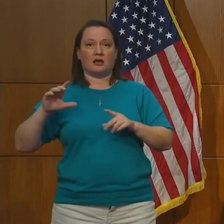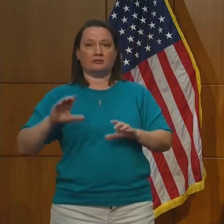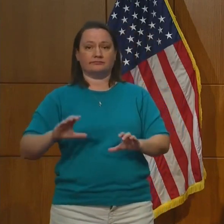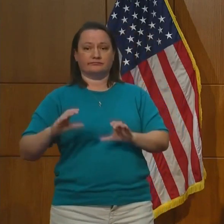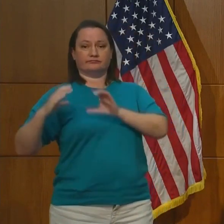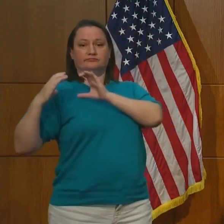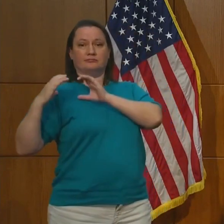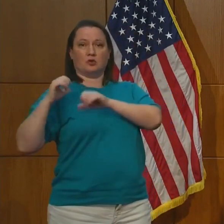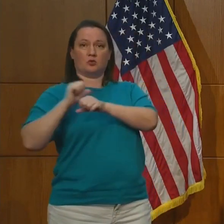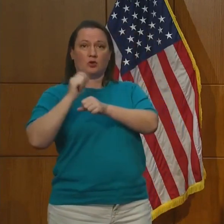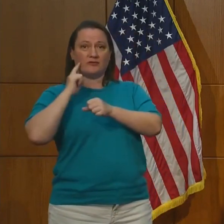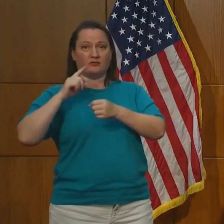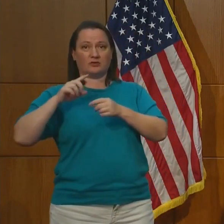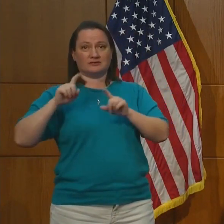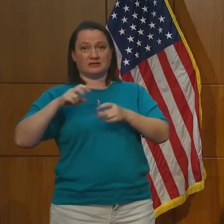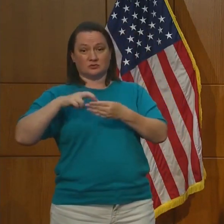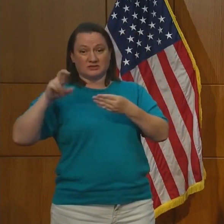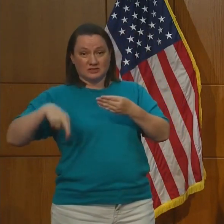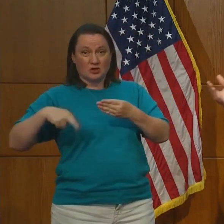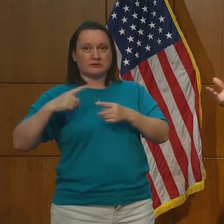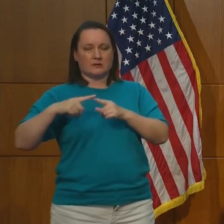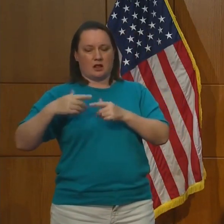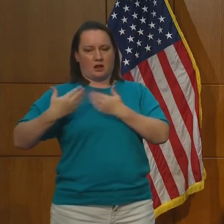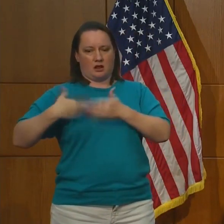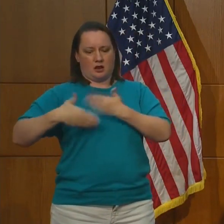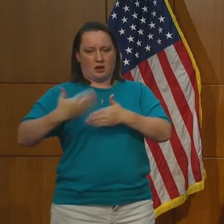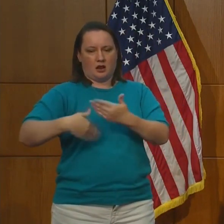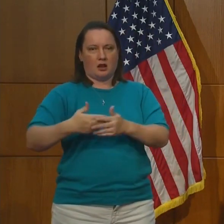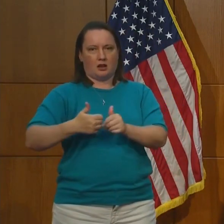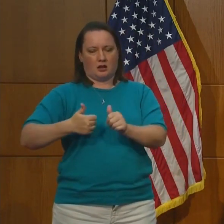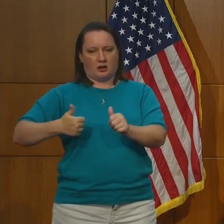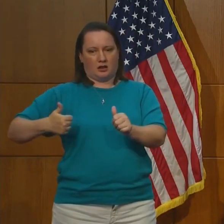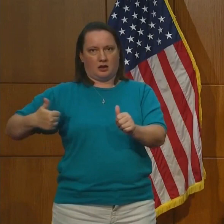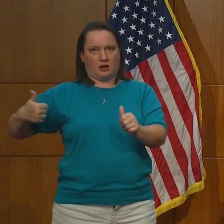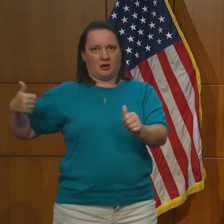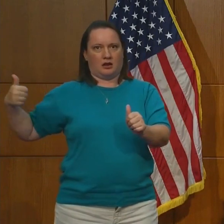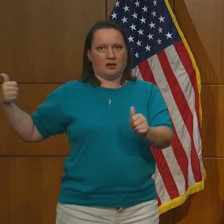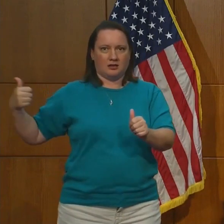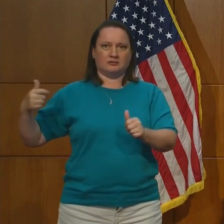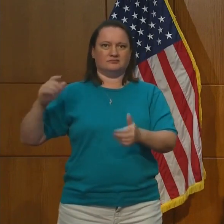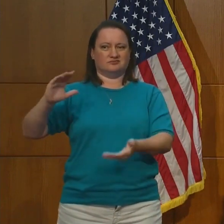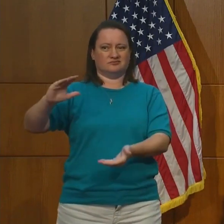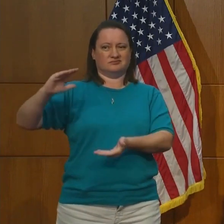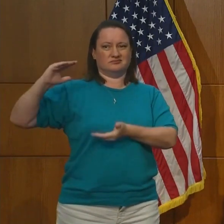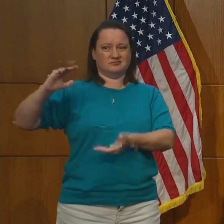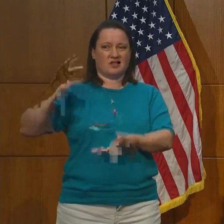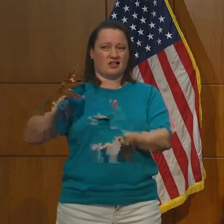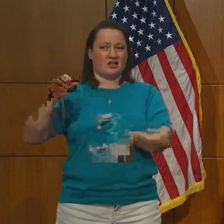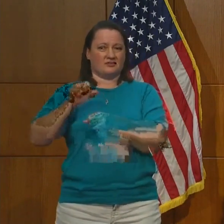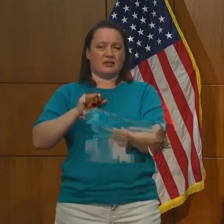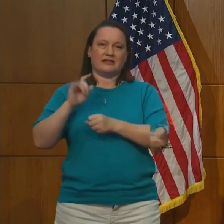RETAIL AREAS AND- HAVEN'T BEEN PART OF THE SOLUTION AND I SHAKE THAT ARE HOW A BACK. OF